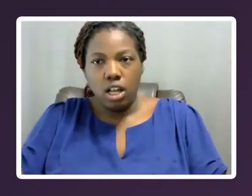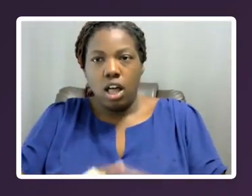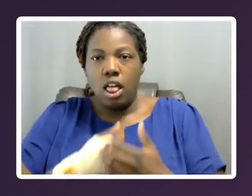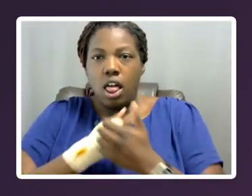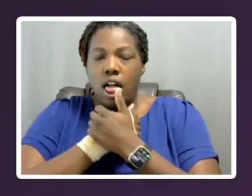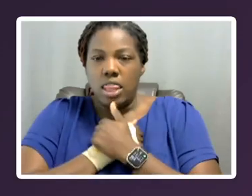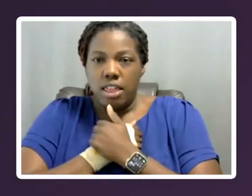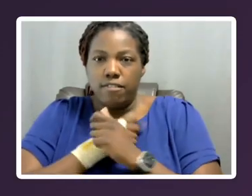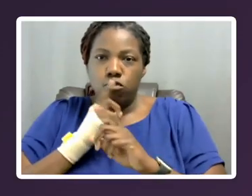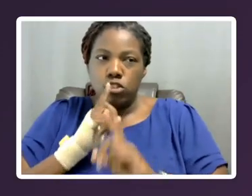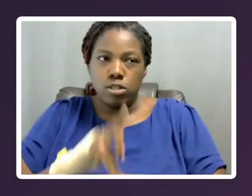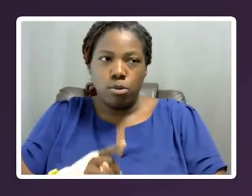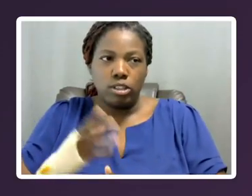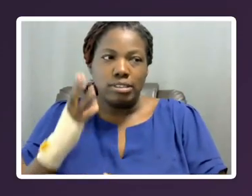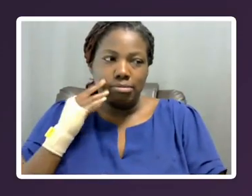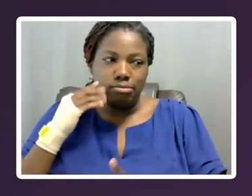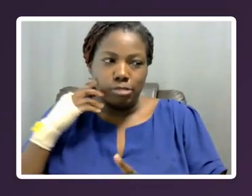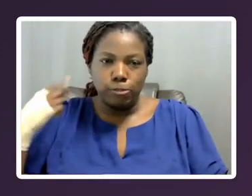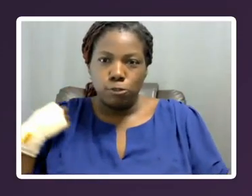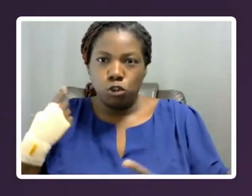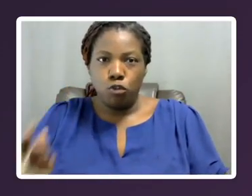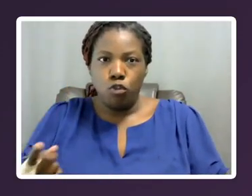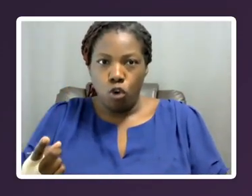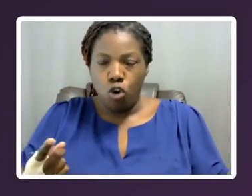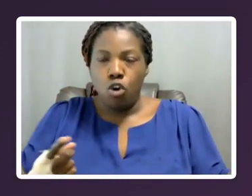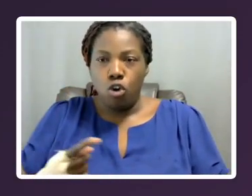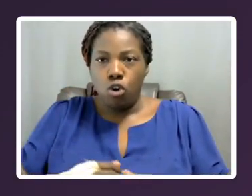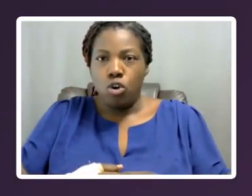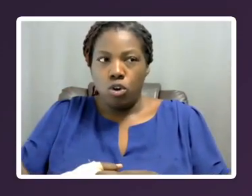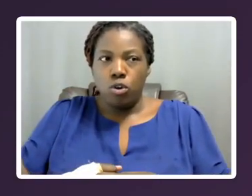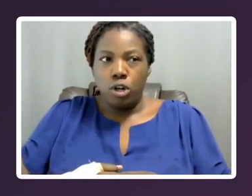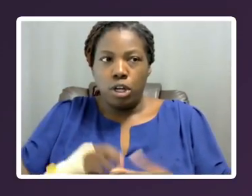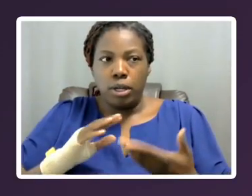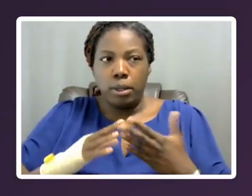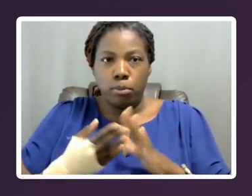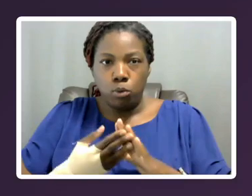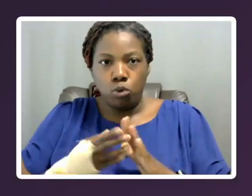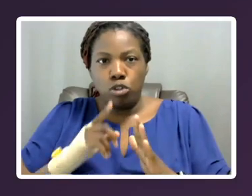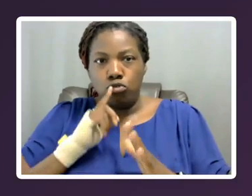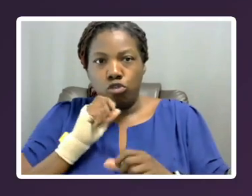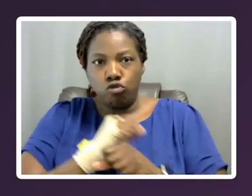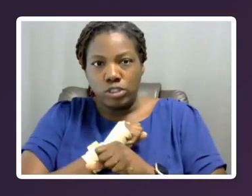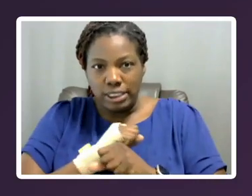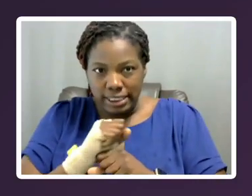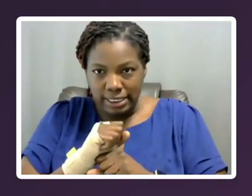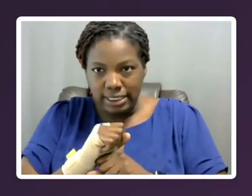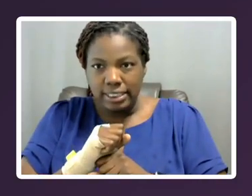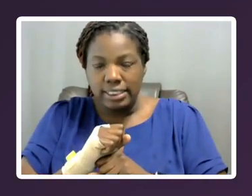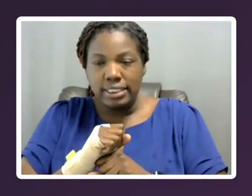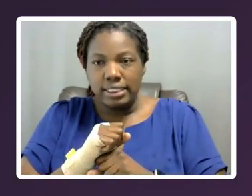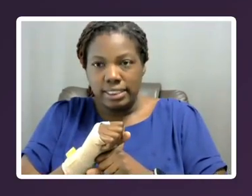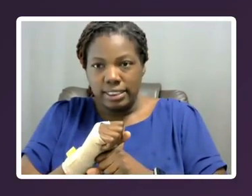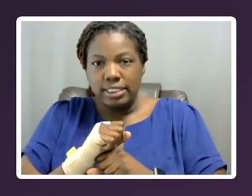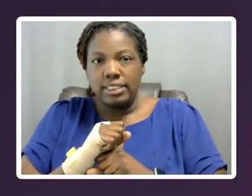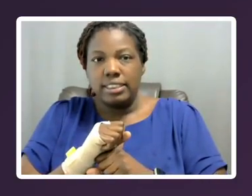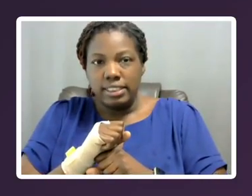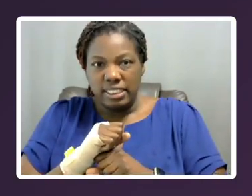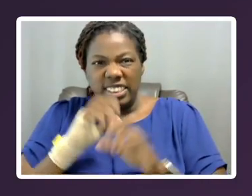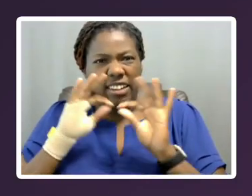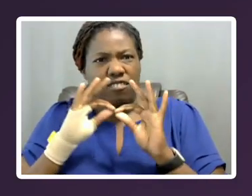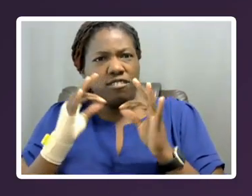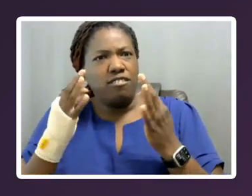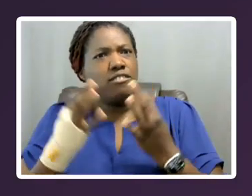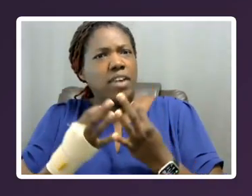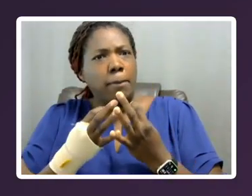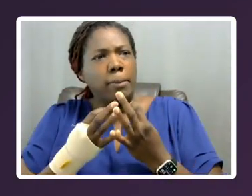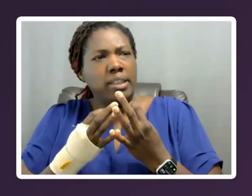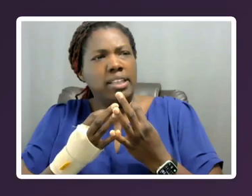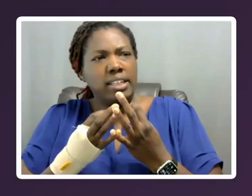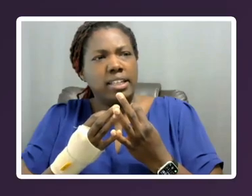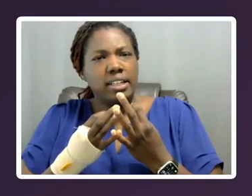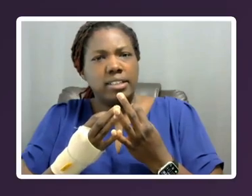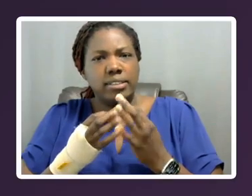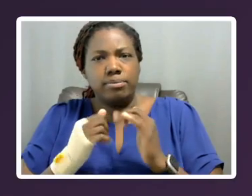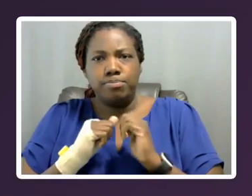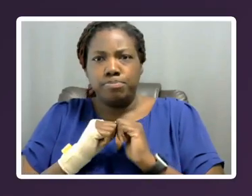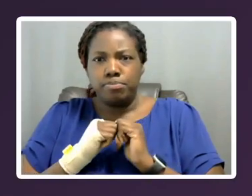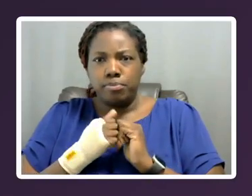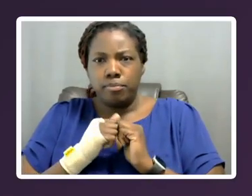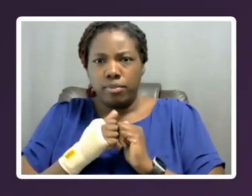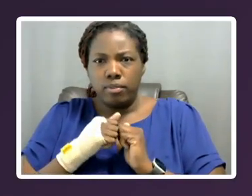been coming in. And definitely community really is family of sorts and how everyone's story is